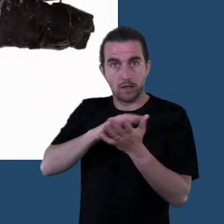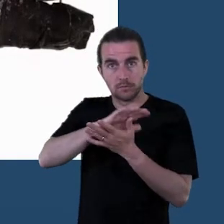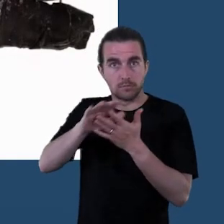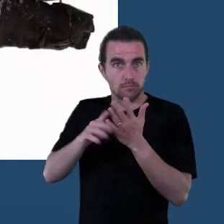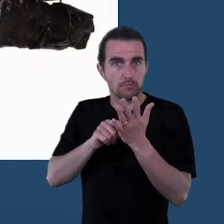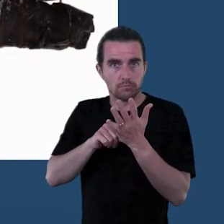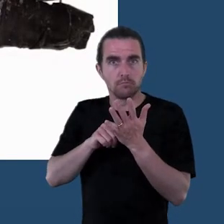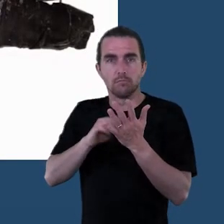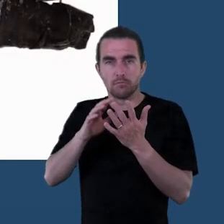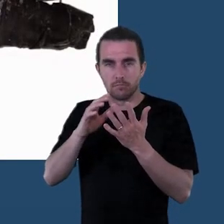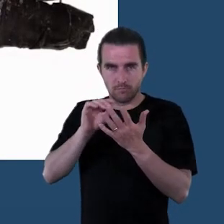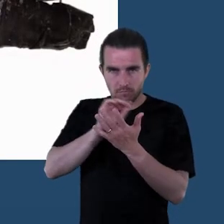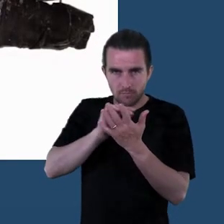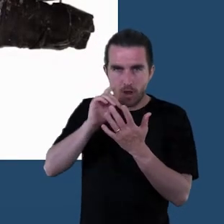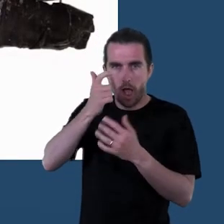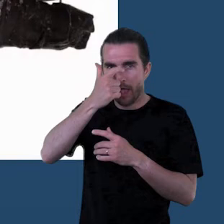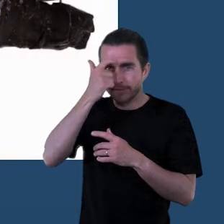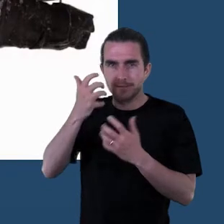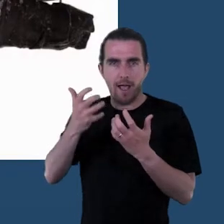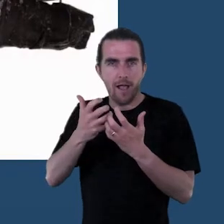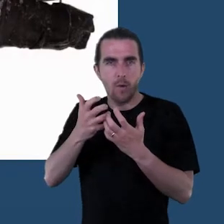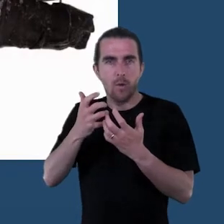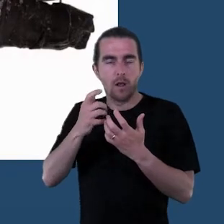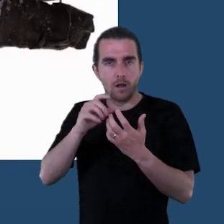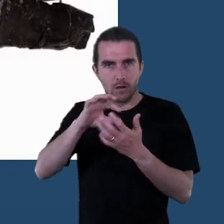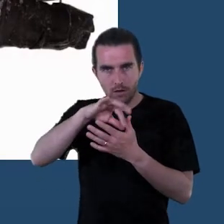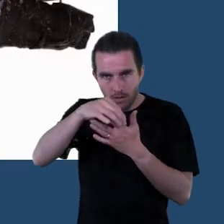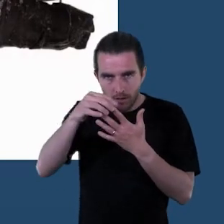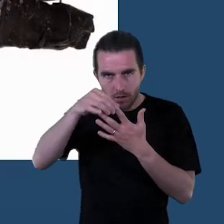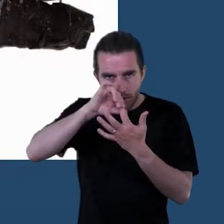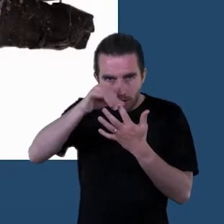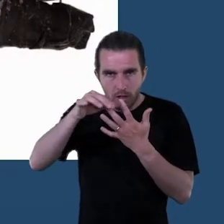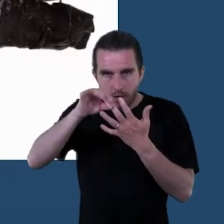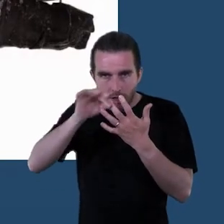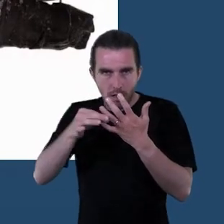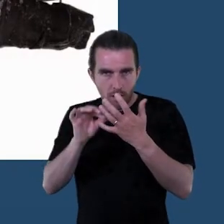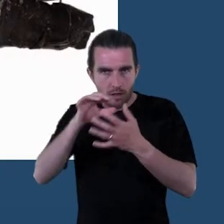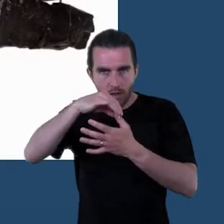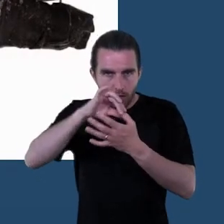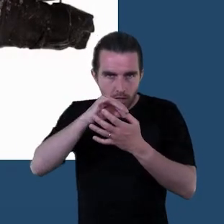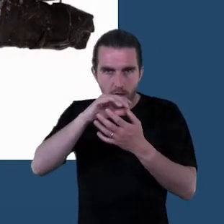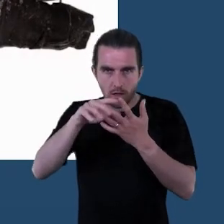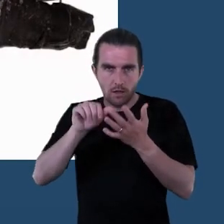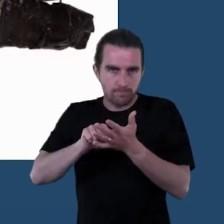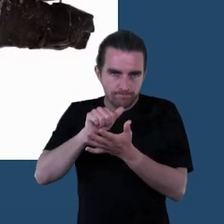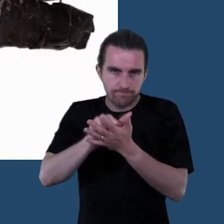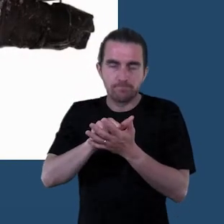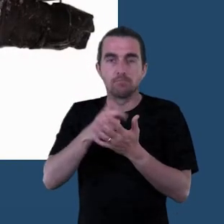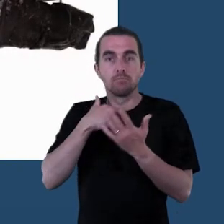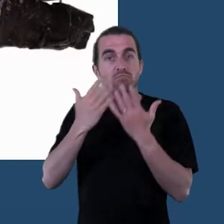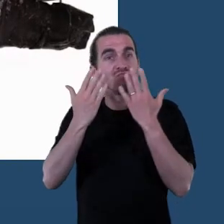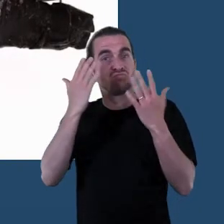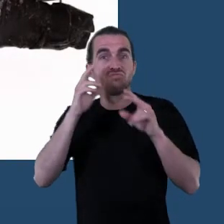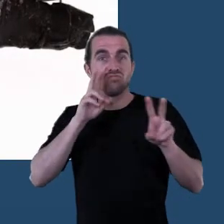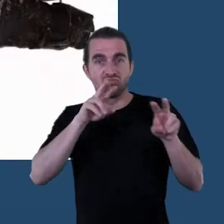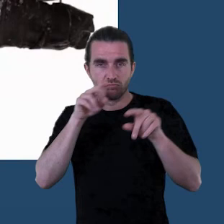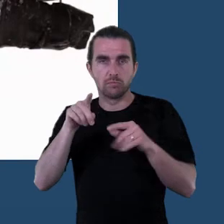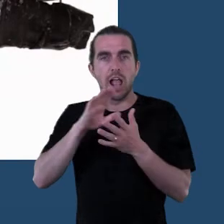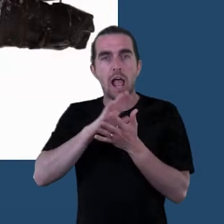into now what we understand is that the proper anatomy for these dinosaurs, which we've got displayed in Hintze Hall.